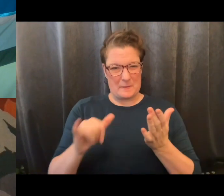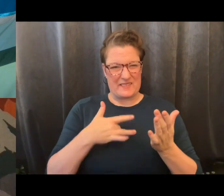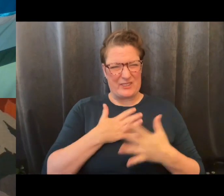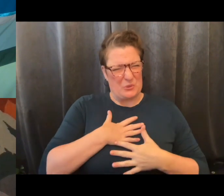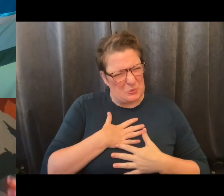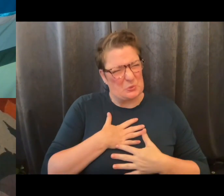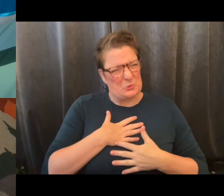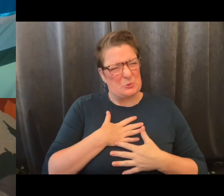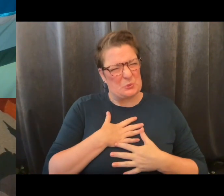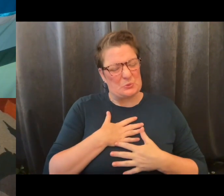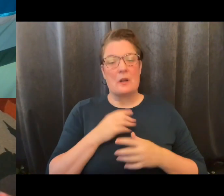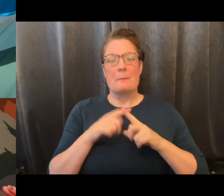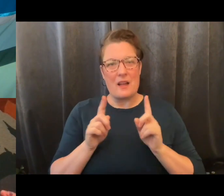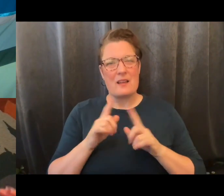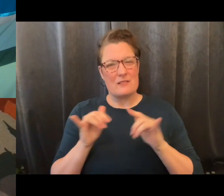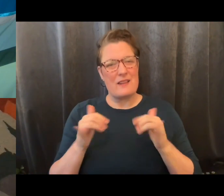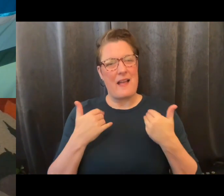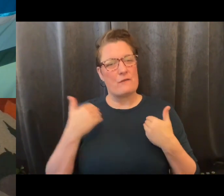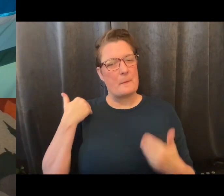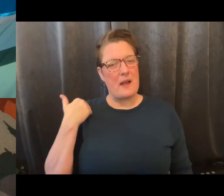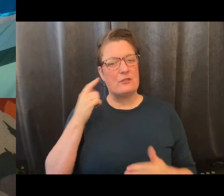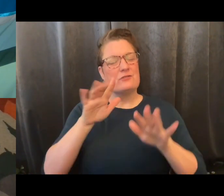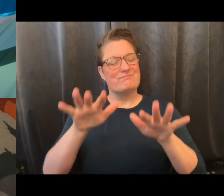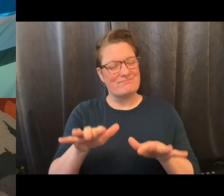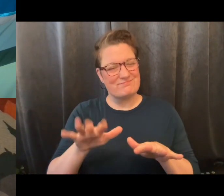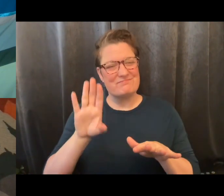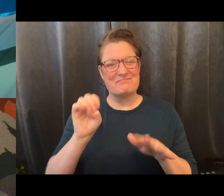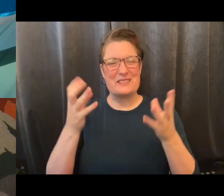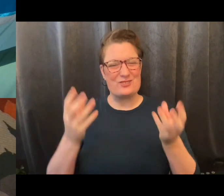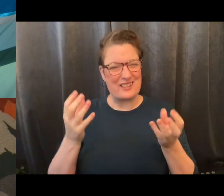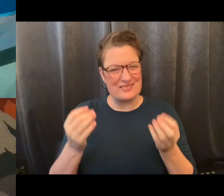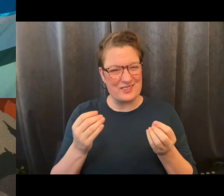reminder to be gentle as we're doing this, that we're doing this out of love, love